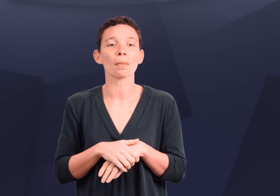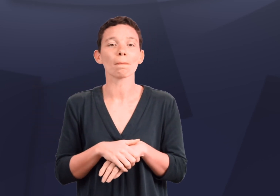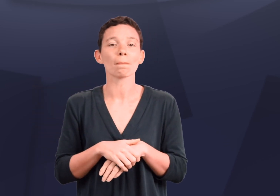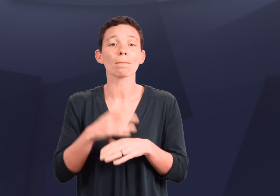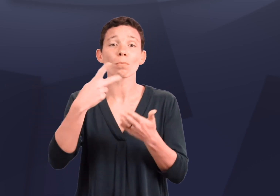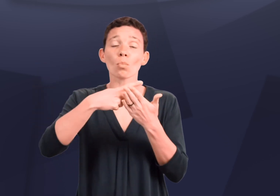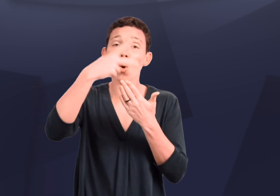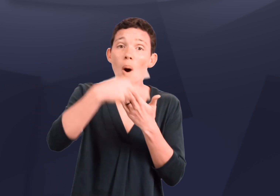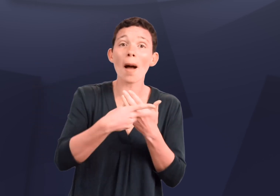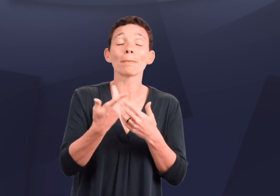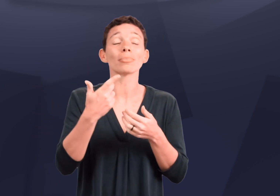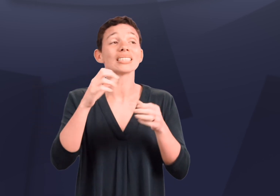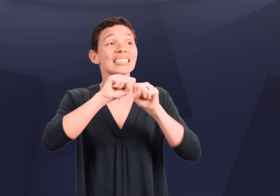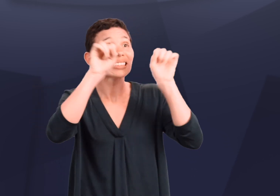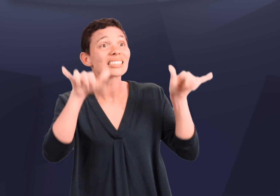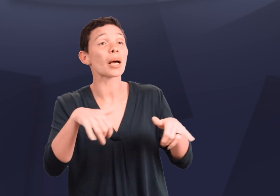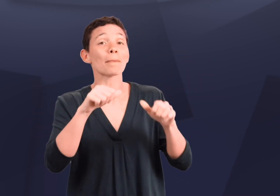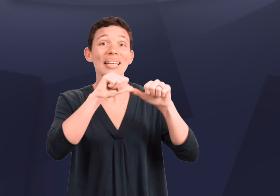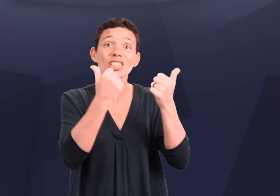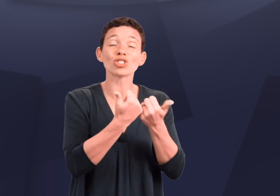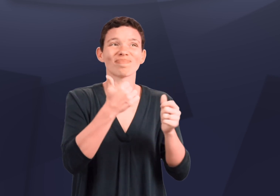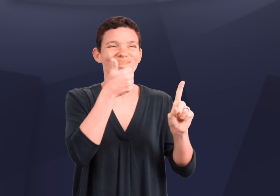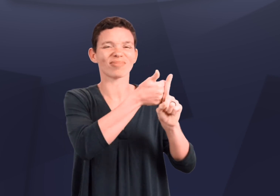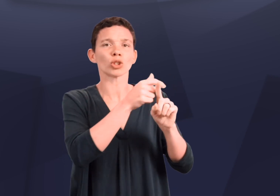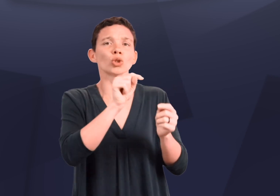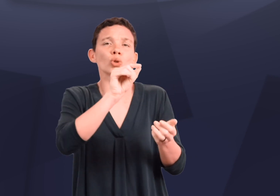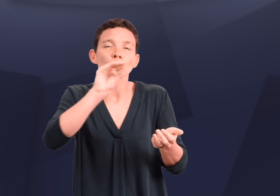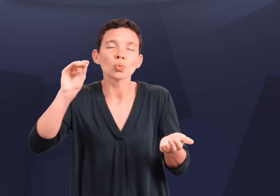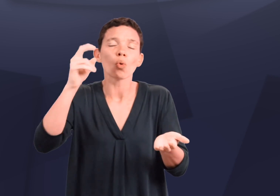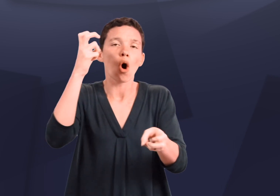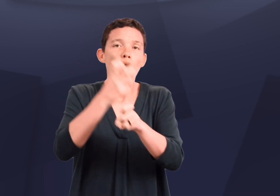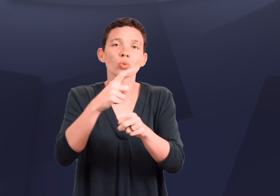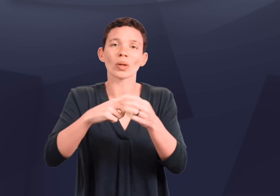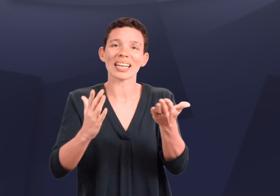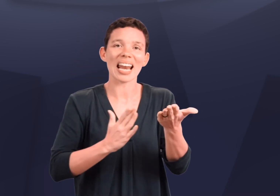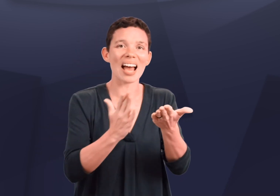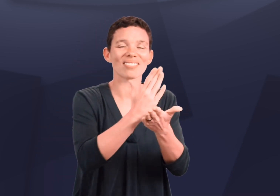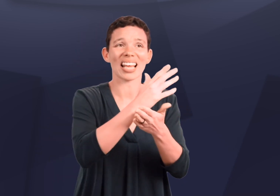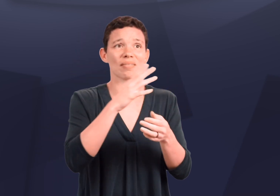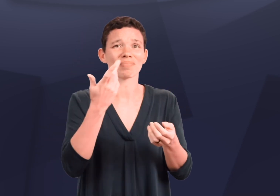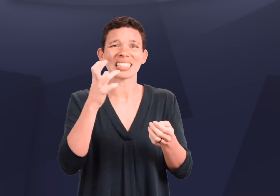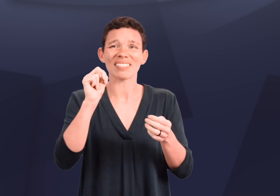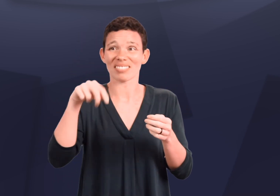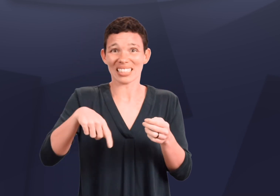The program, agency, or school is too hard to navigate.